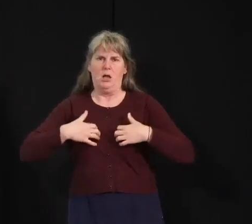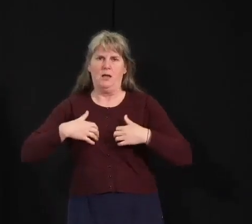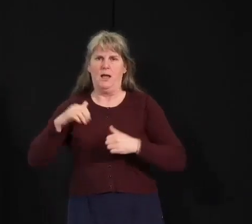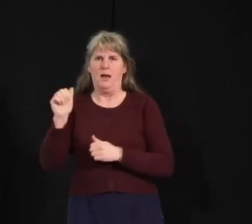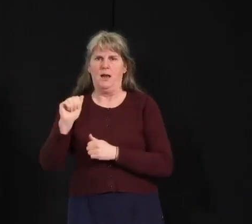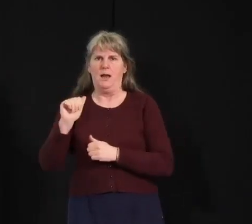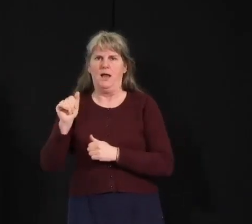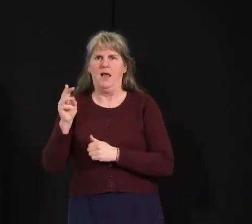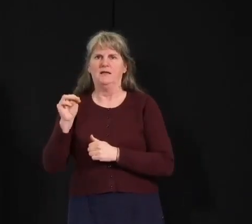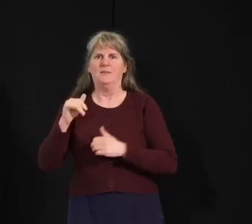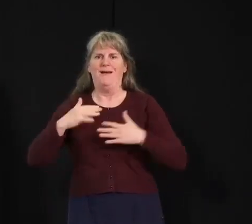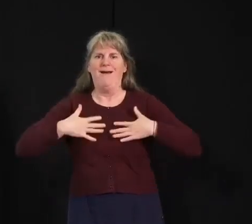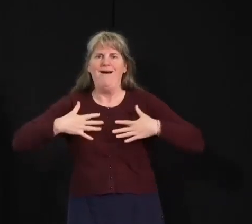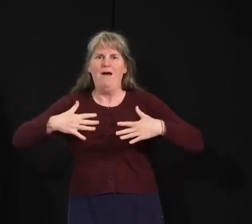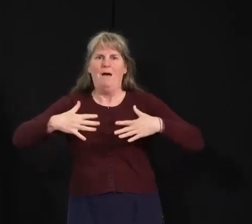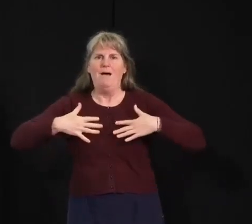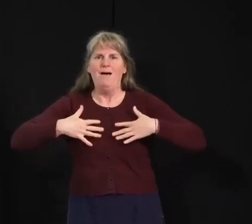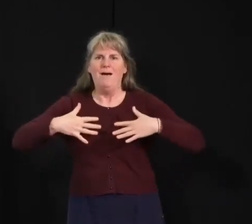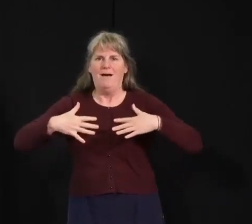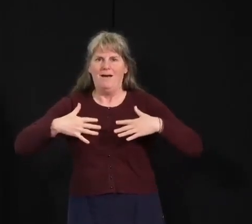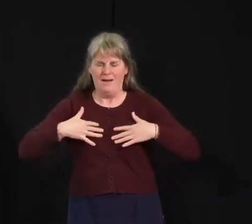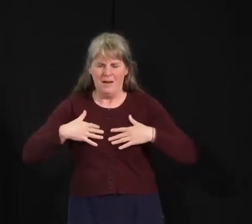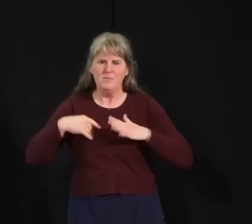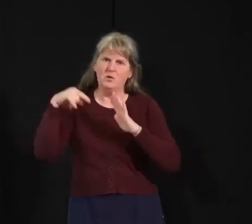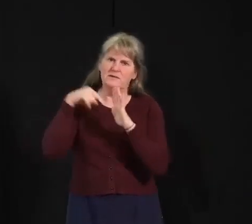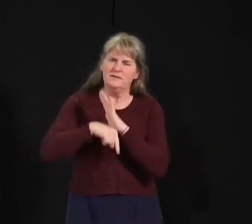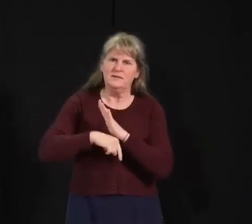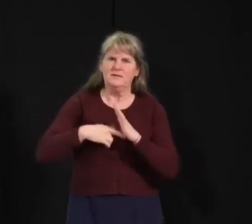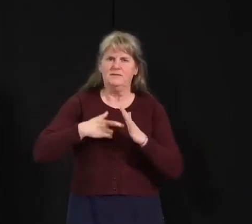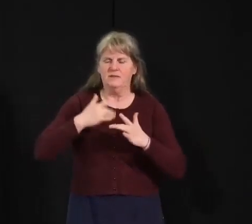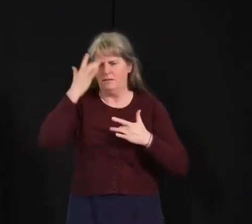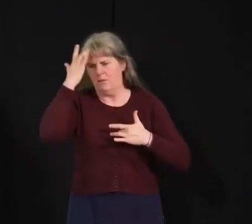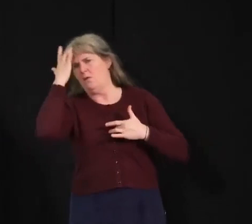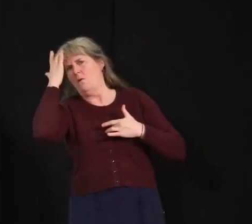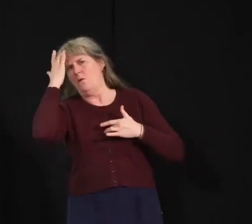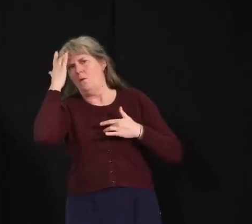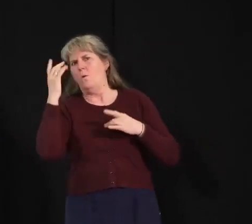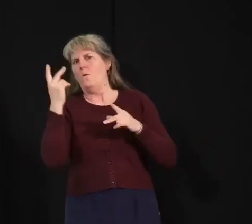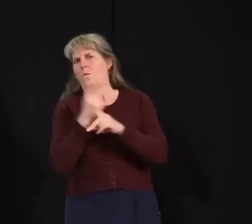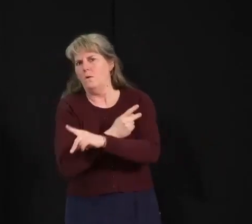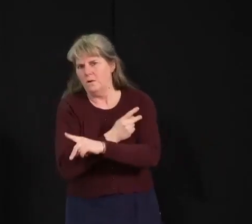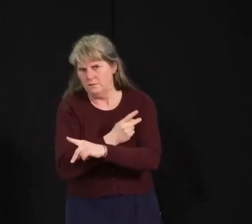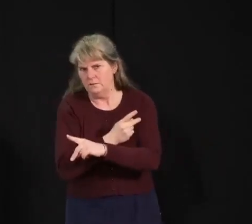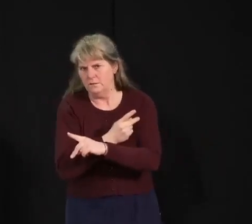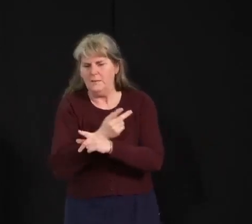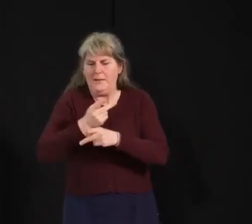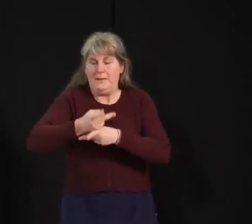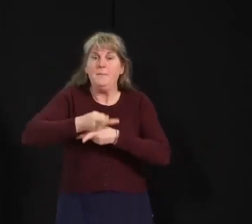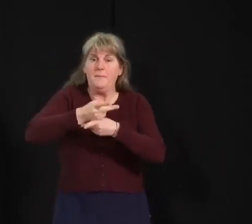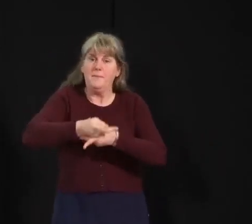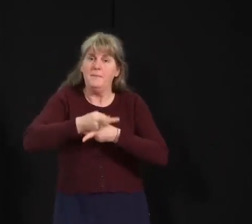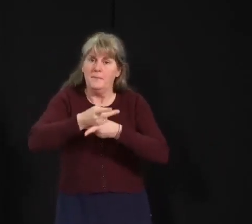COVID do not mix very well. One of the more important chronic medical conditions where COVID outcomes are worse as